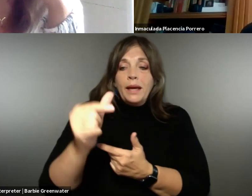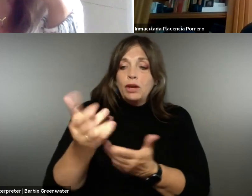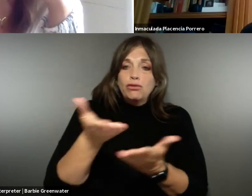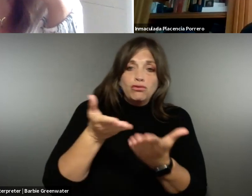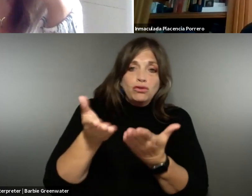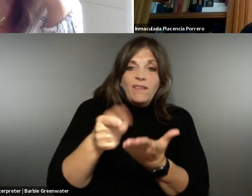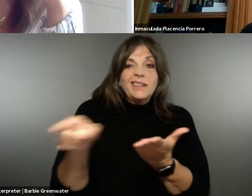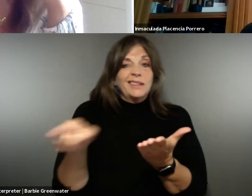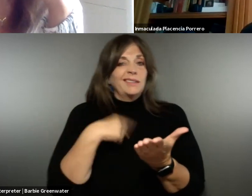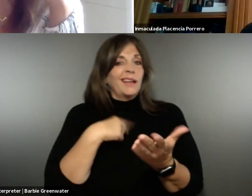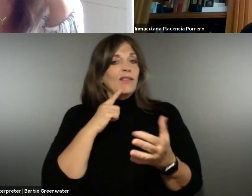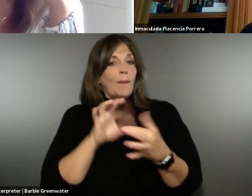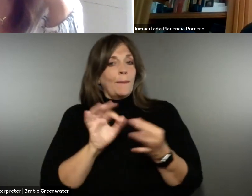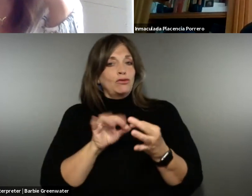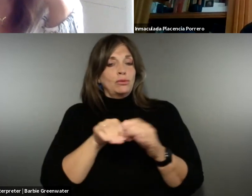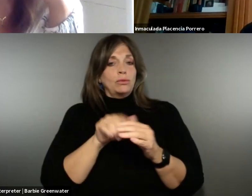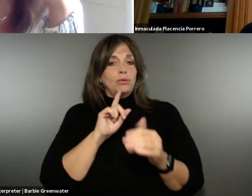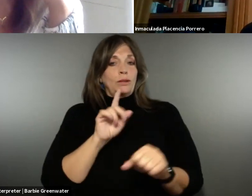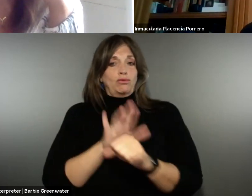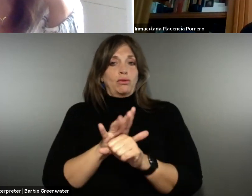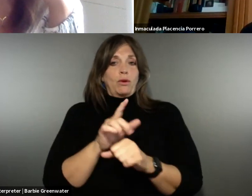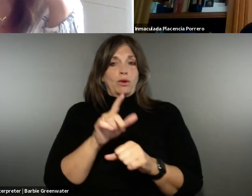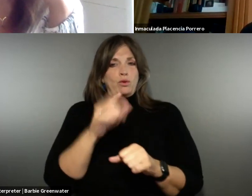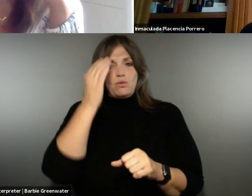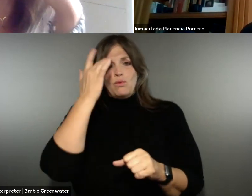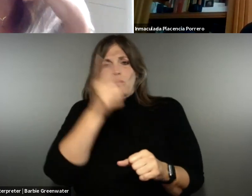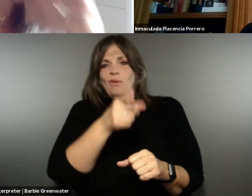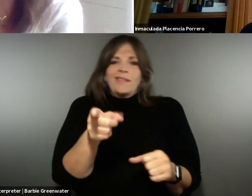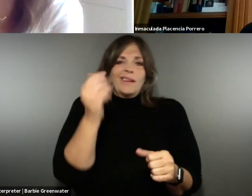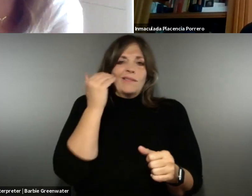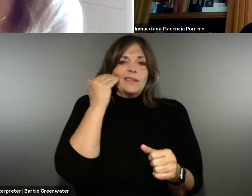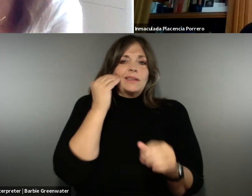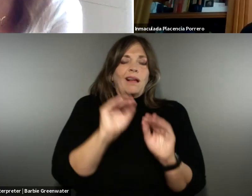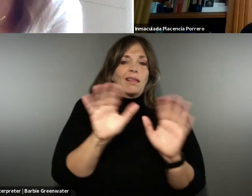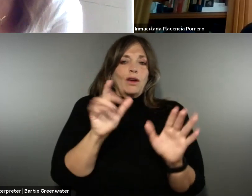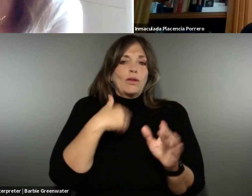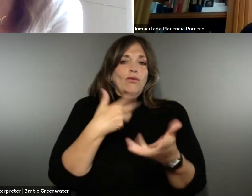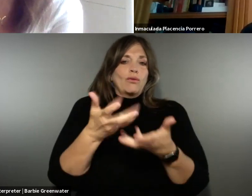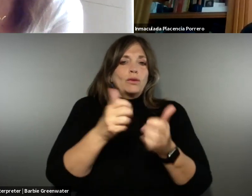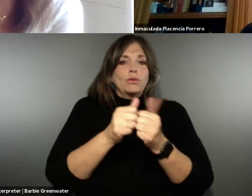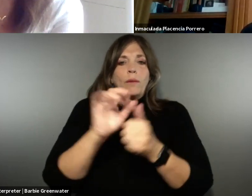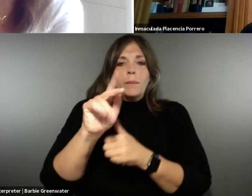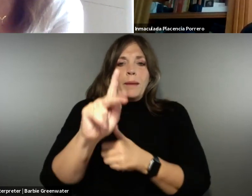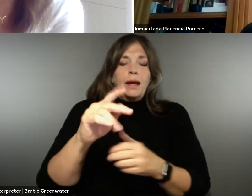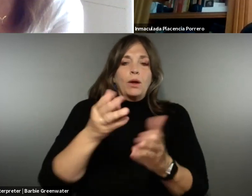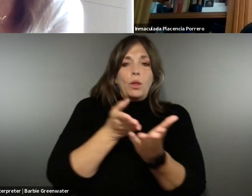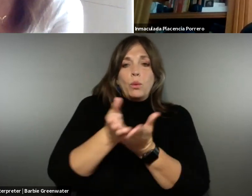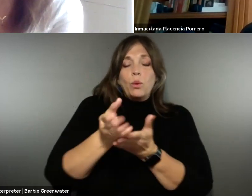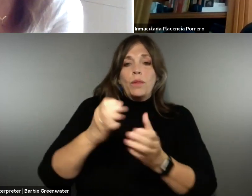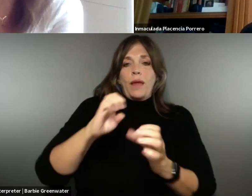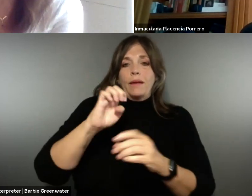when, you know, if it is not clear when you are interacting with your bank for the E-commerce, they are also addressing the accessibility